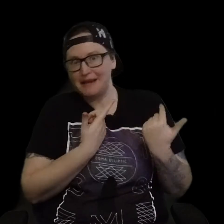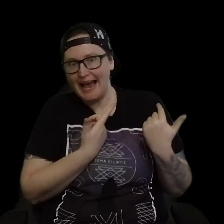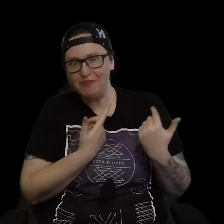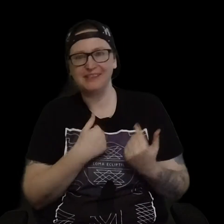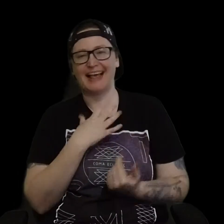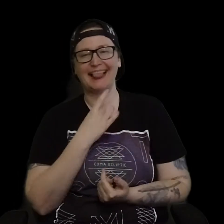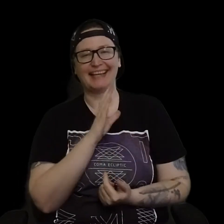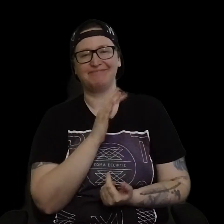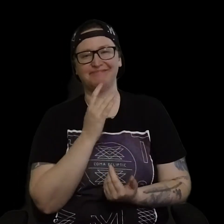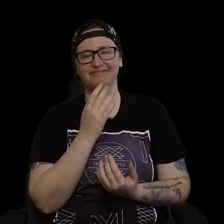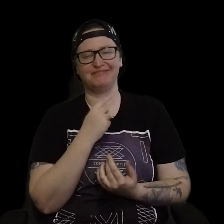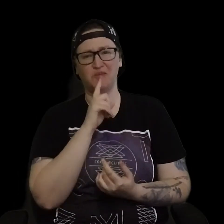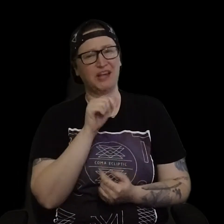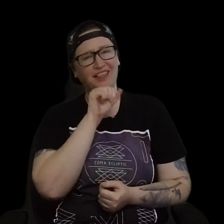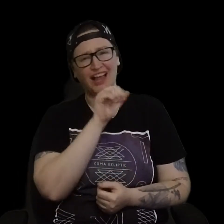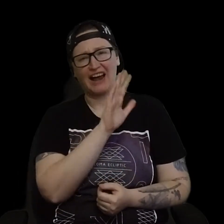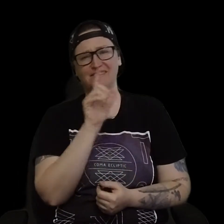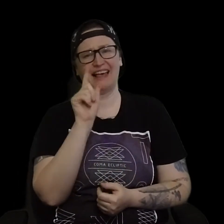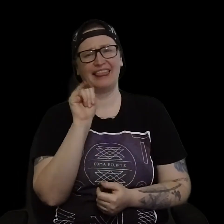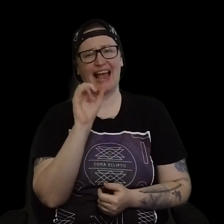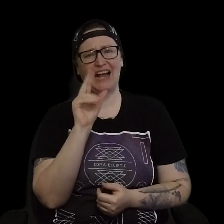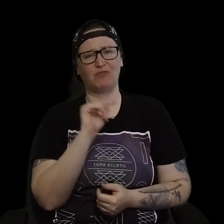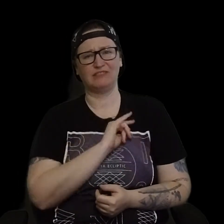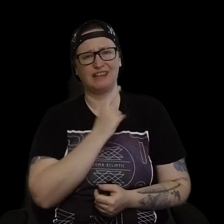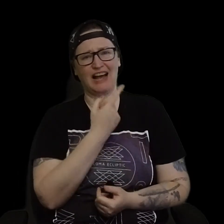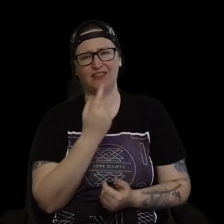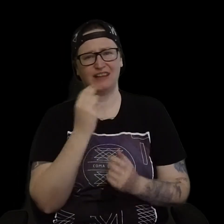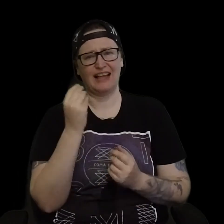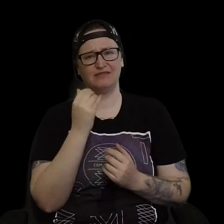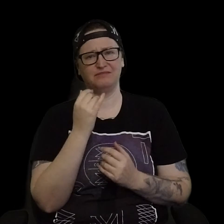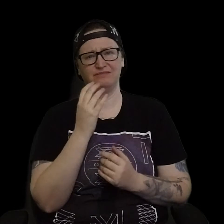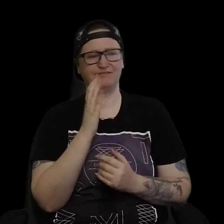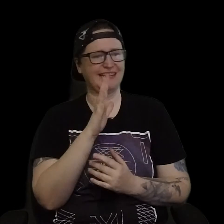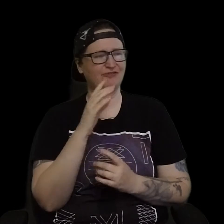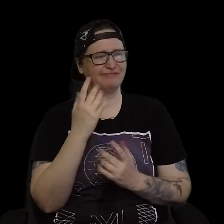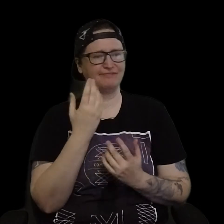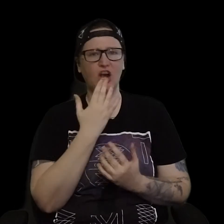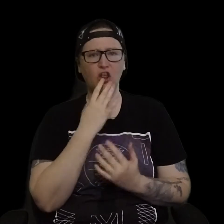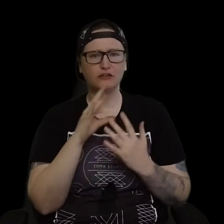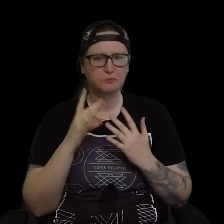so what is this game about I really love the layout and the style that they have